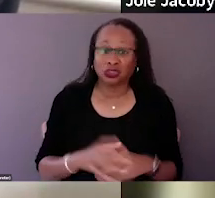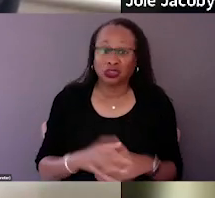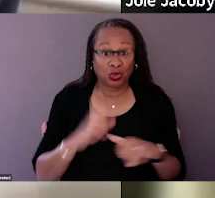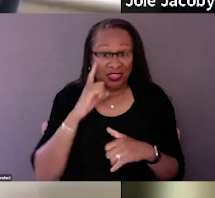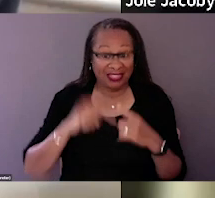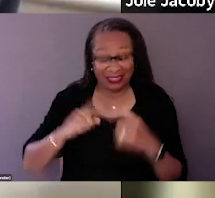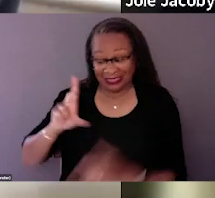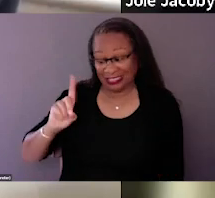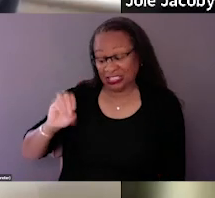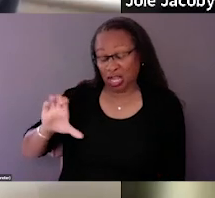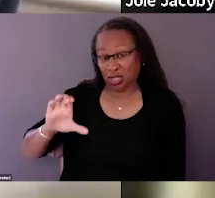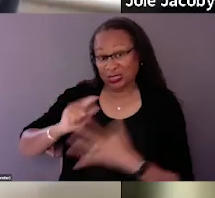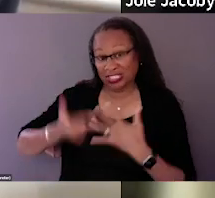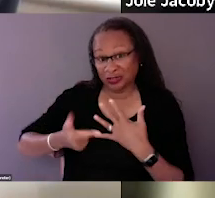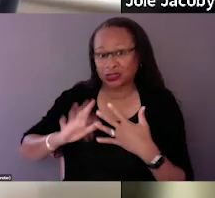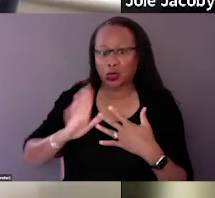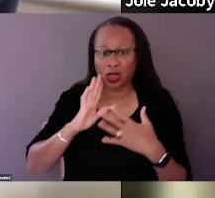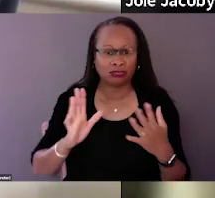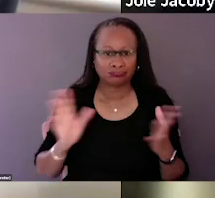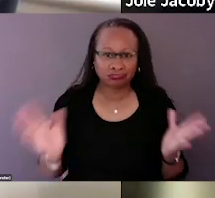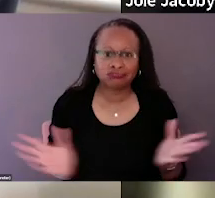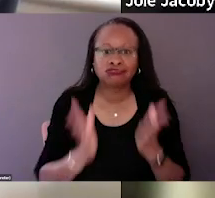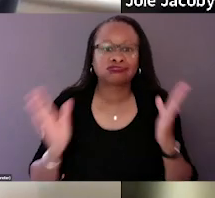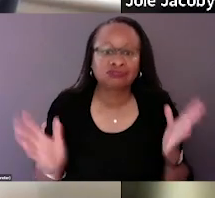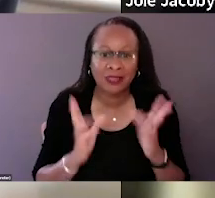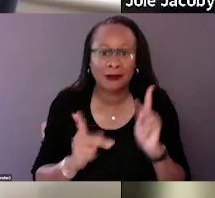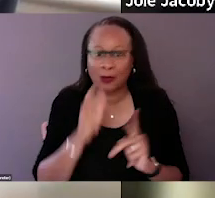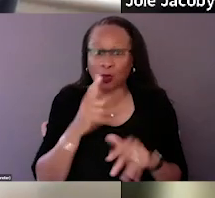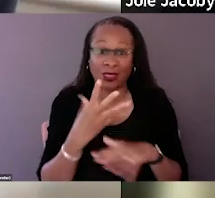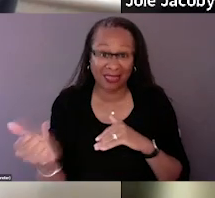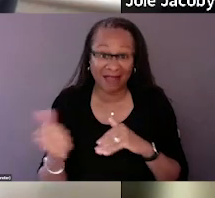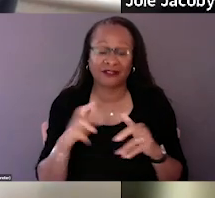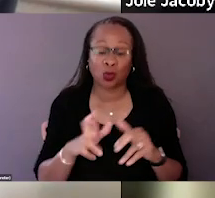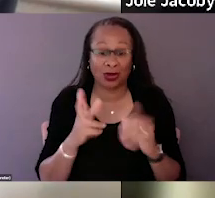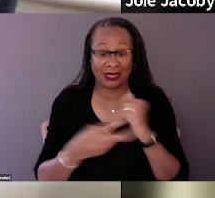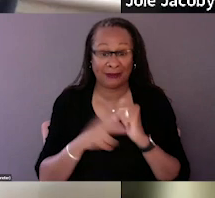will reinvigorate the folks that left or keep the ones that are still there?